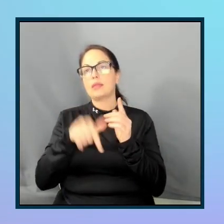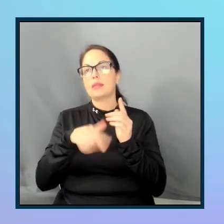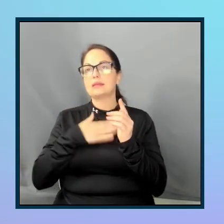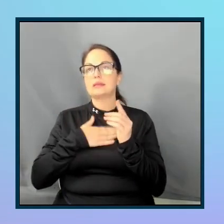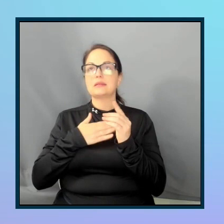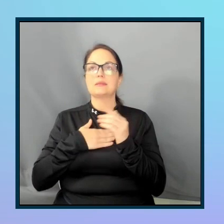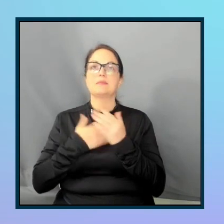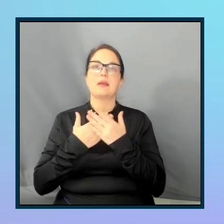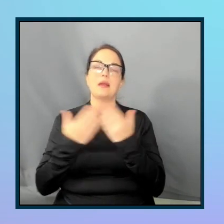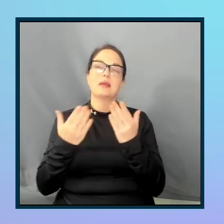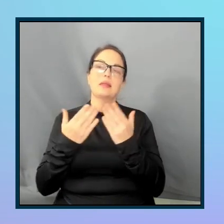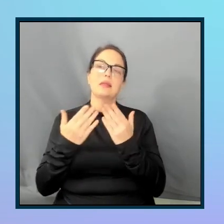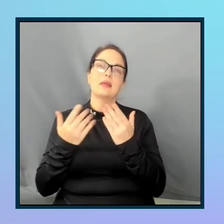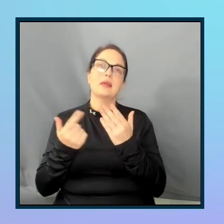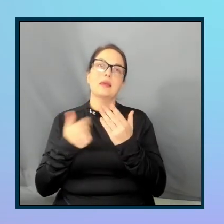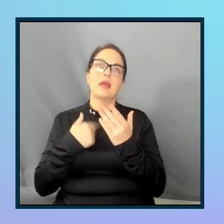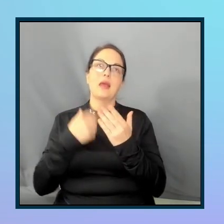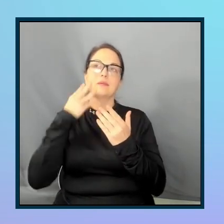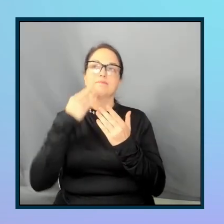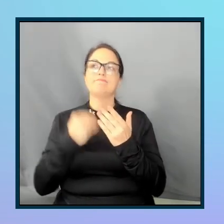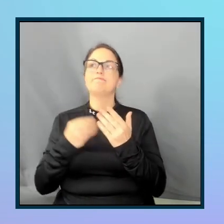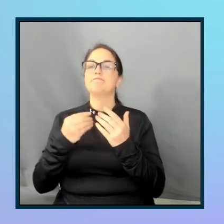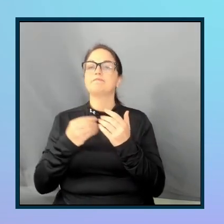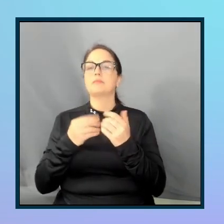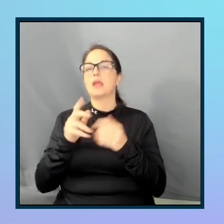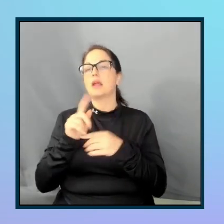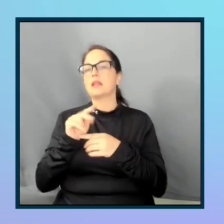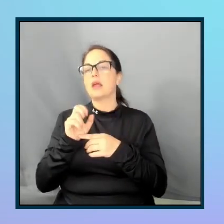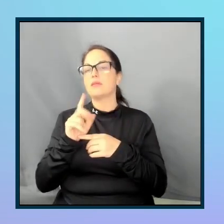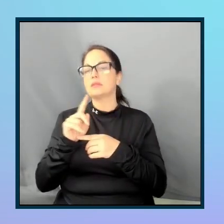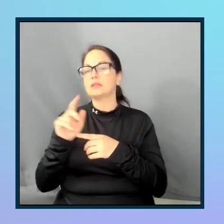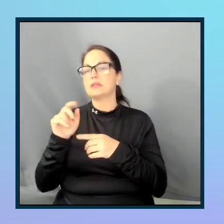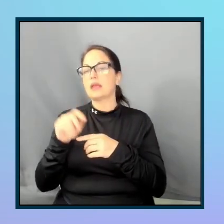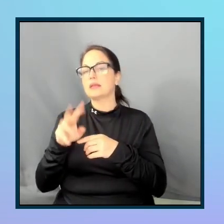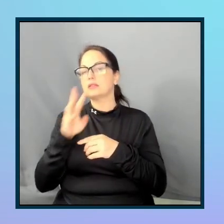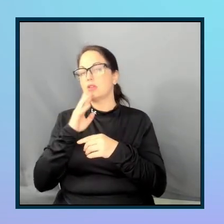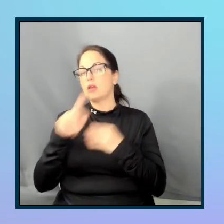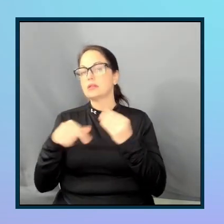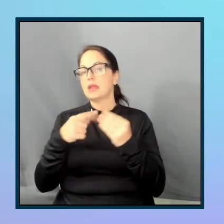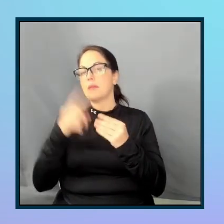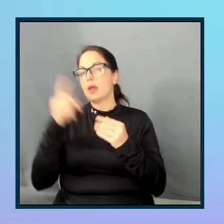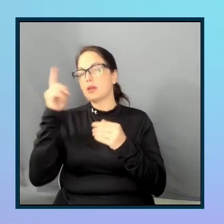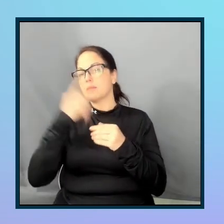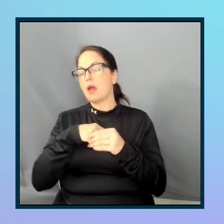I have done a lot of tech talks on imposter syndrome and it really is a buzzword right now.